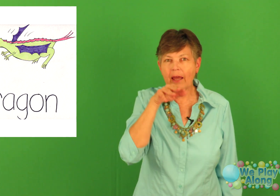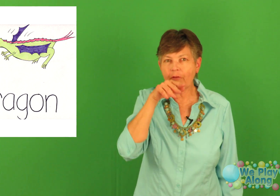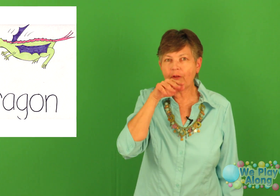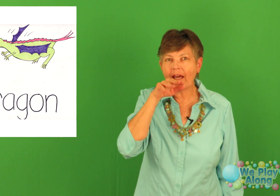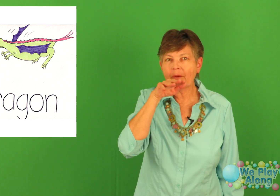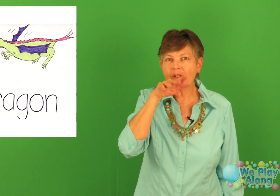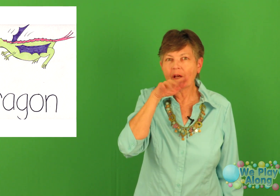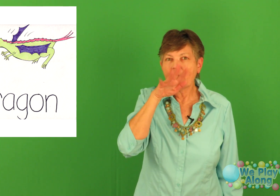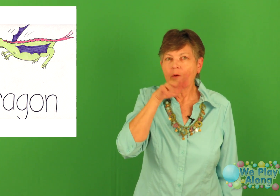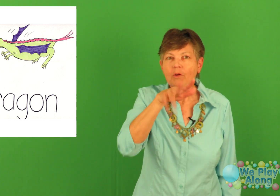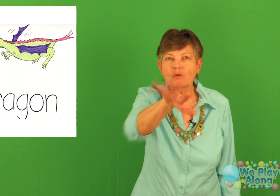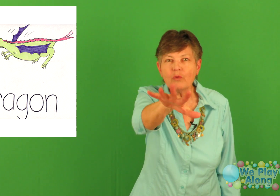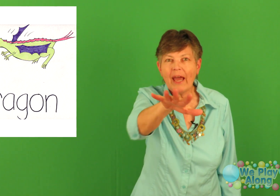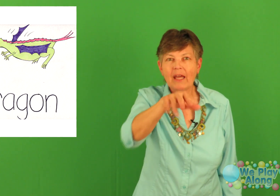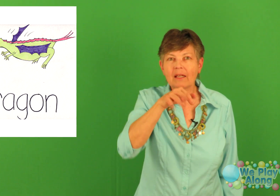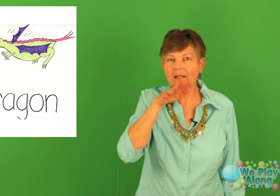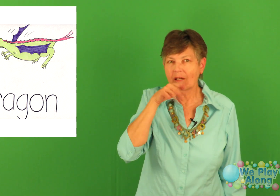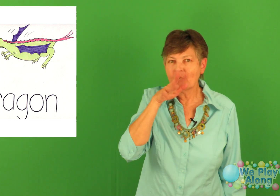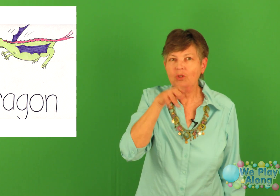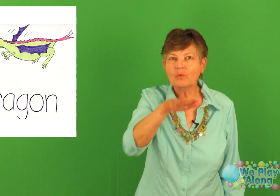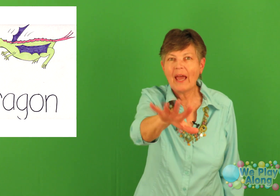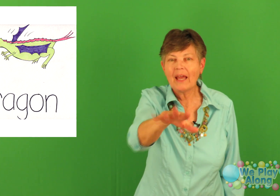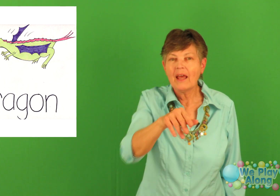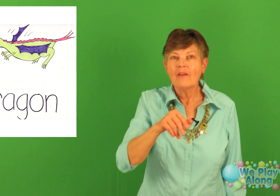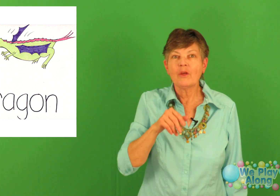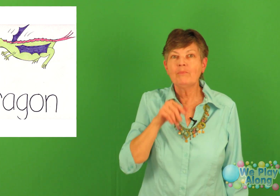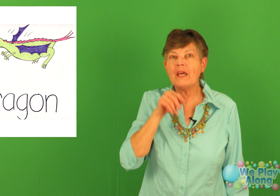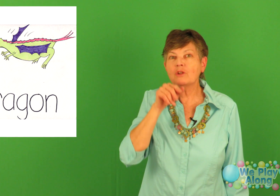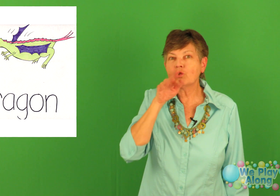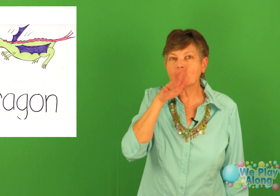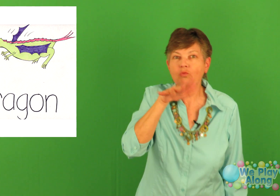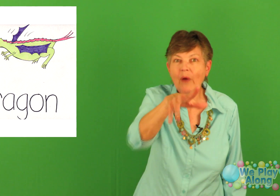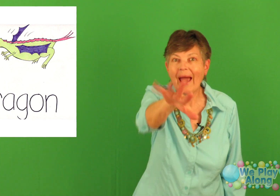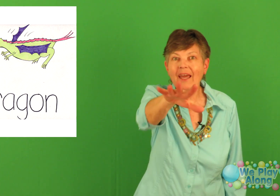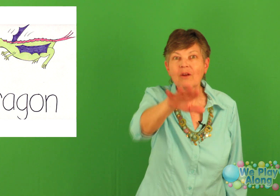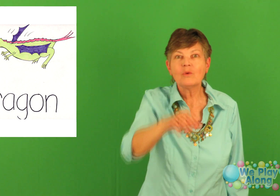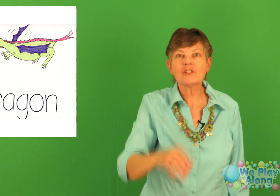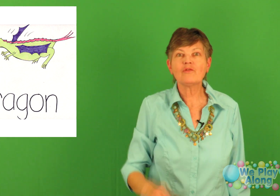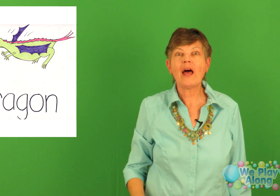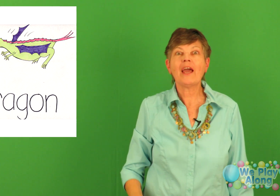like flames dragon dragon the big dragon was flying